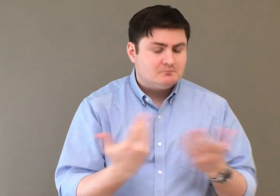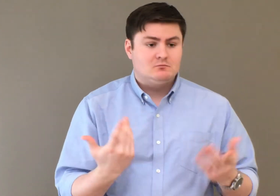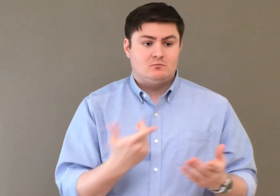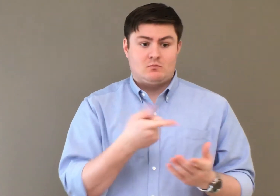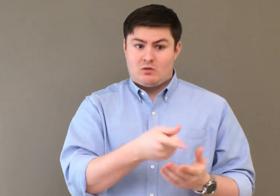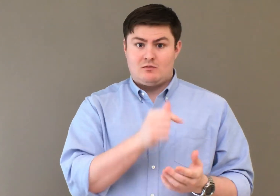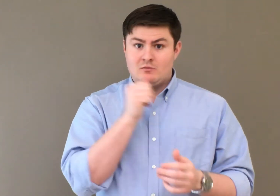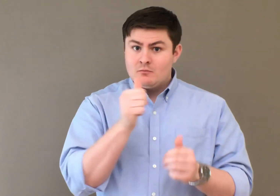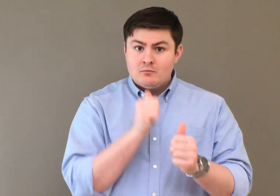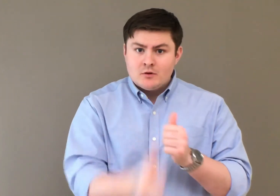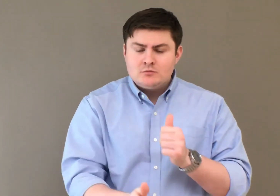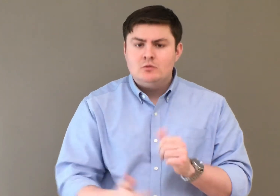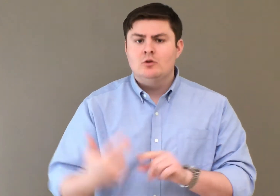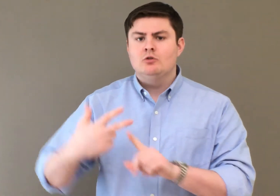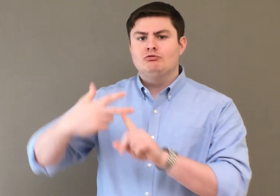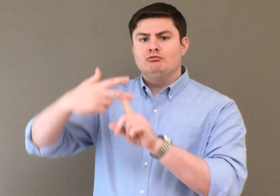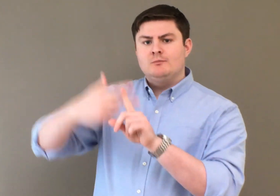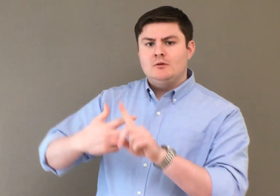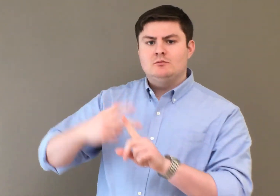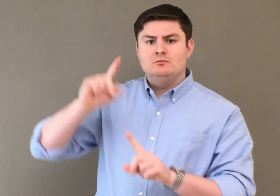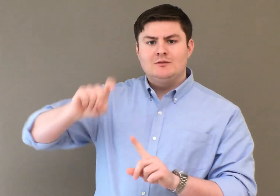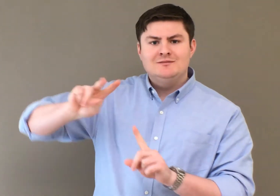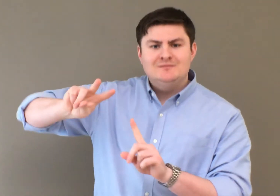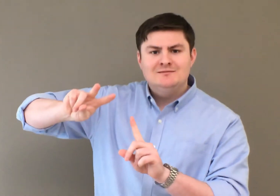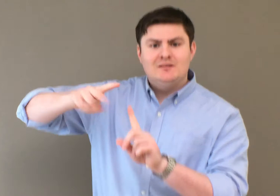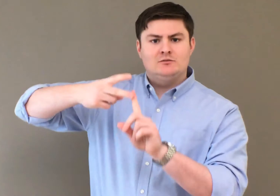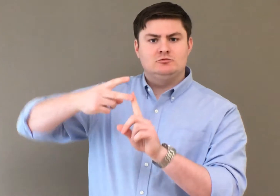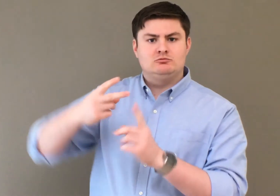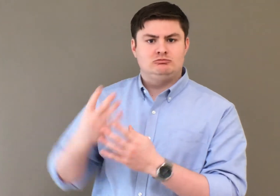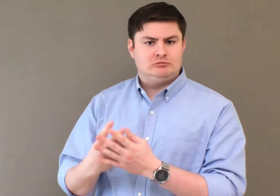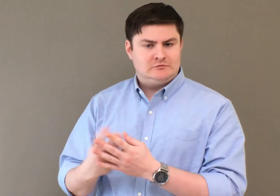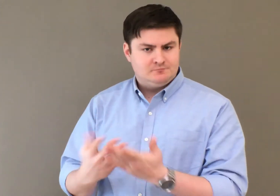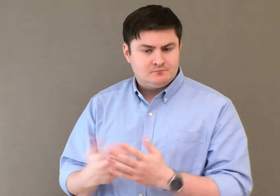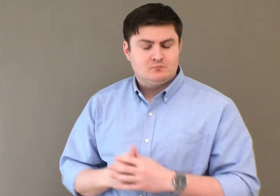they don't pass that screening, then at 3 months they have to have a second screening,